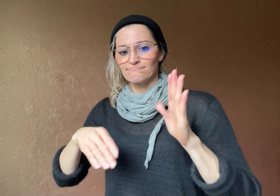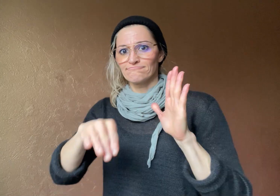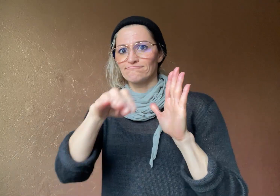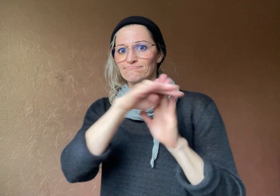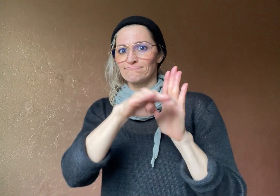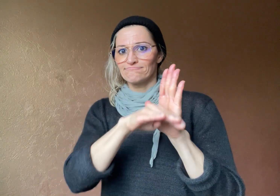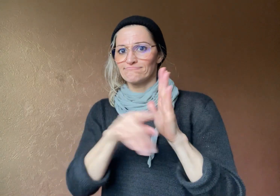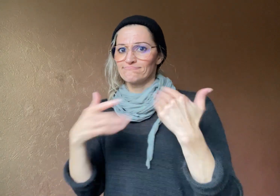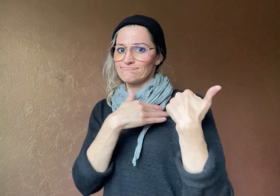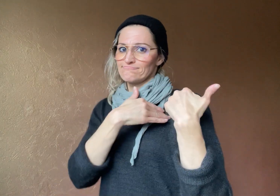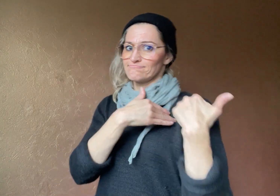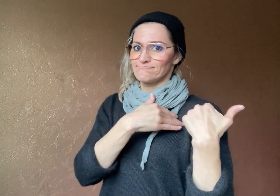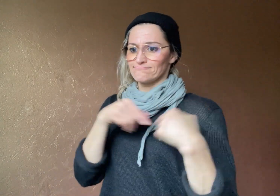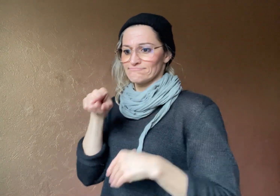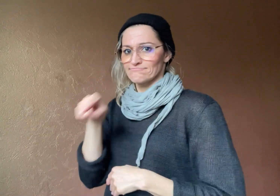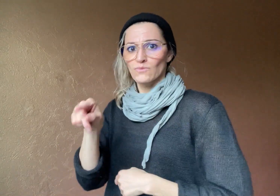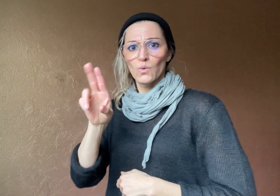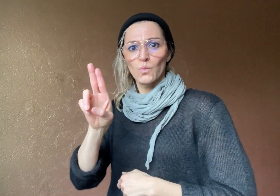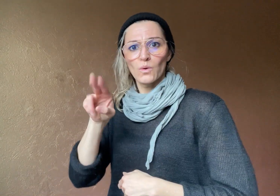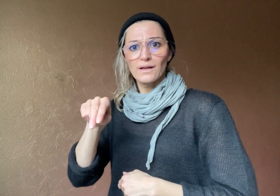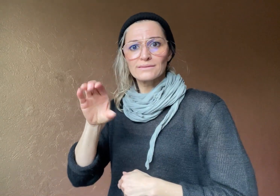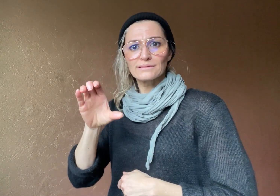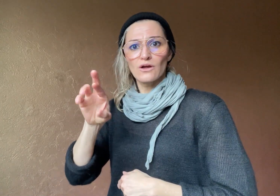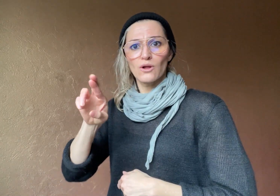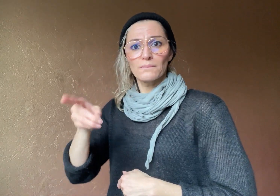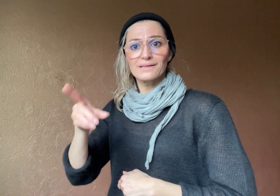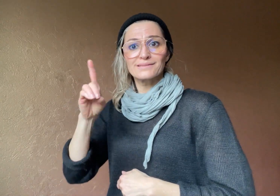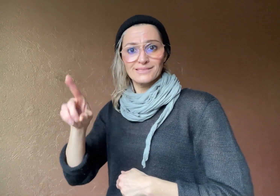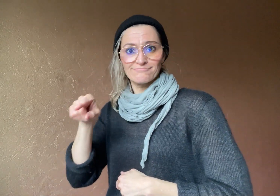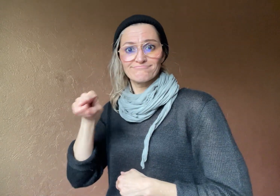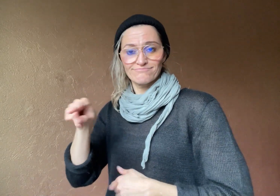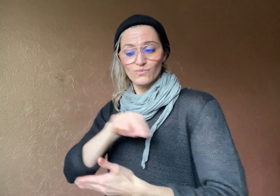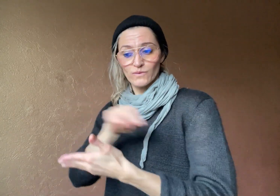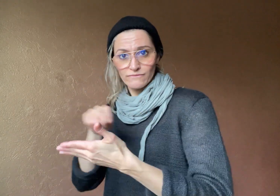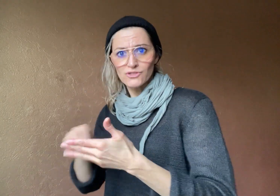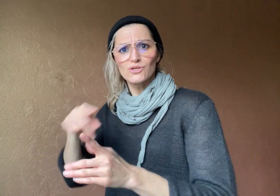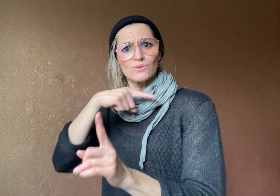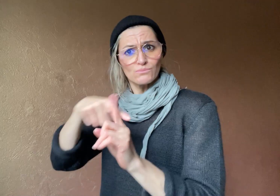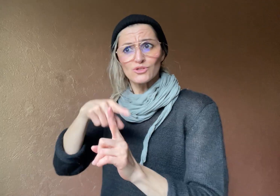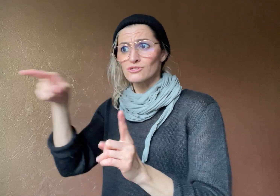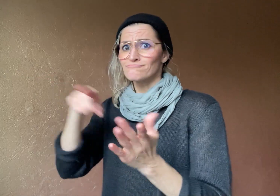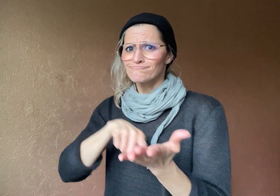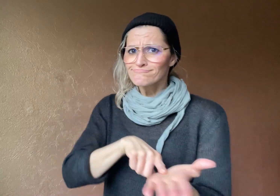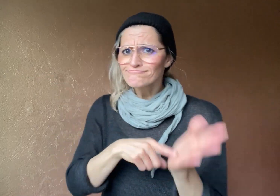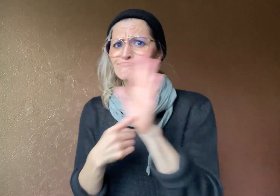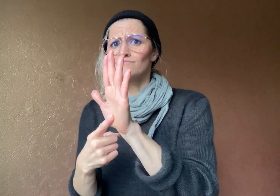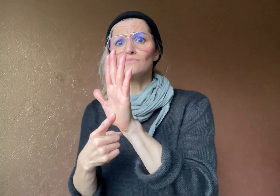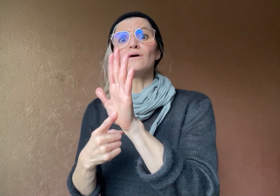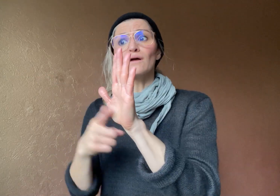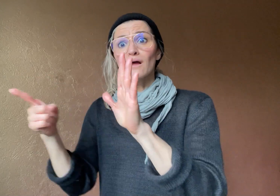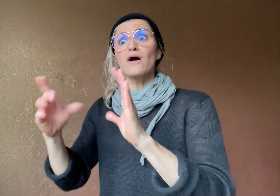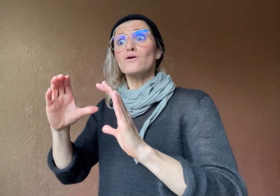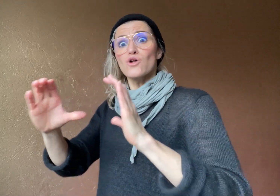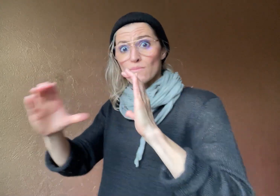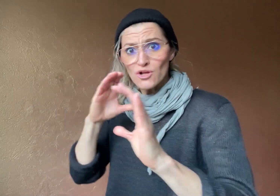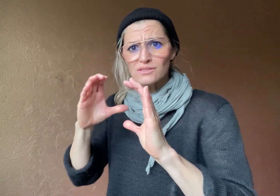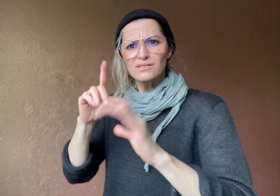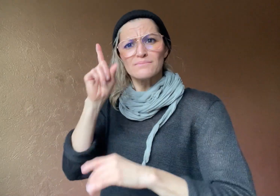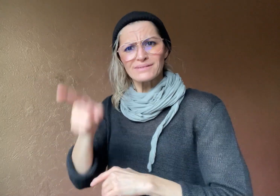under the UNCRPD and lead by example when communicating